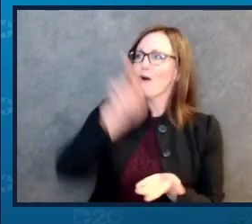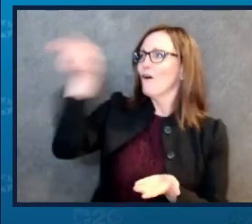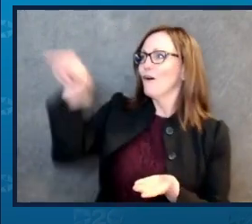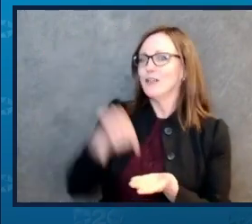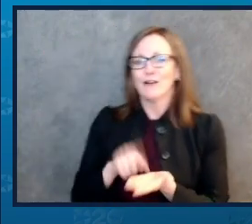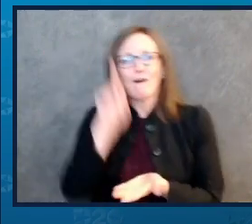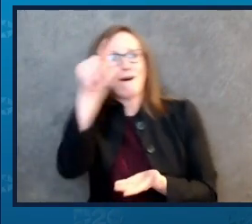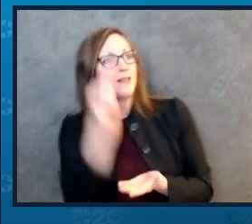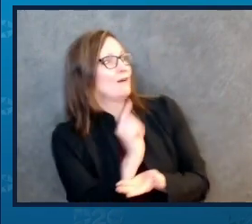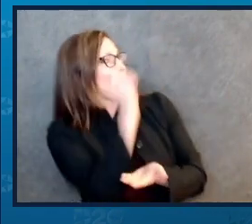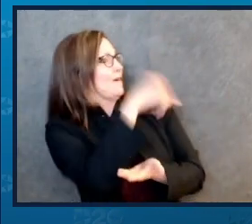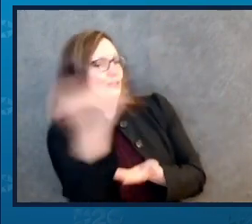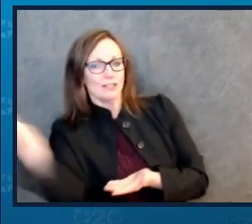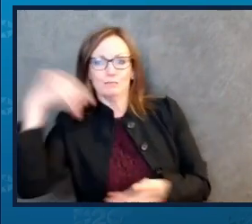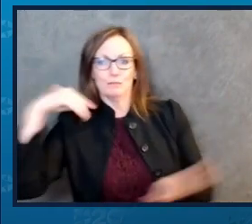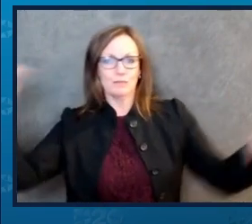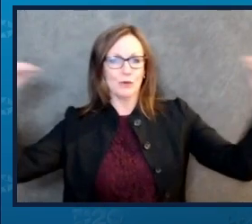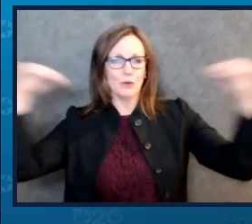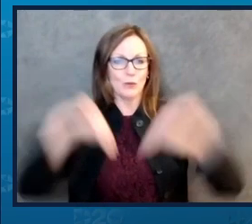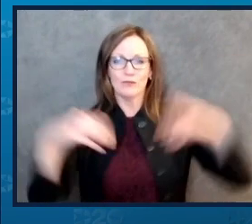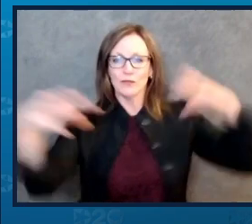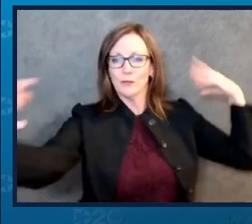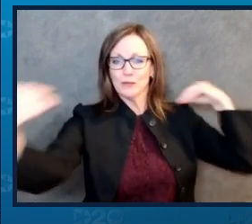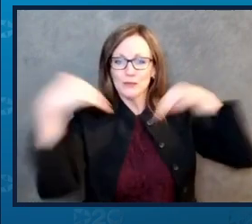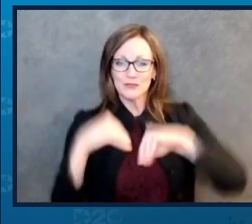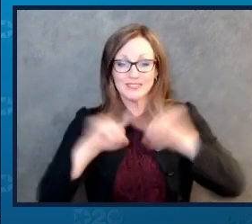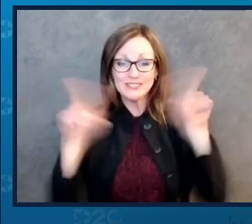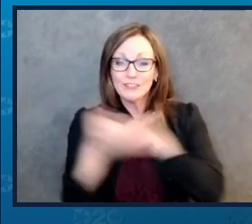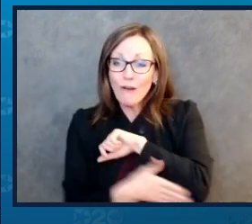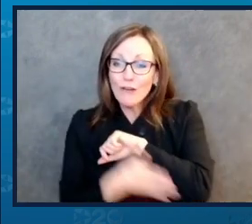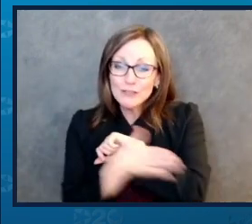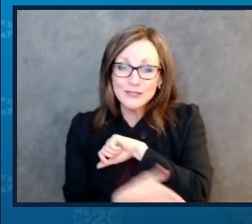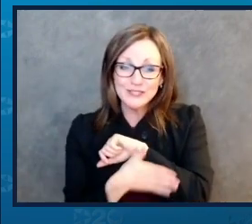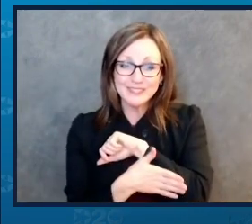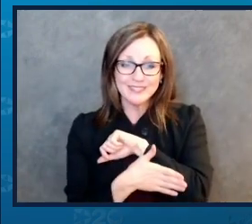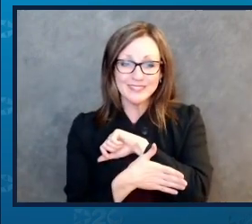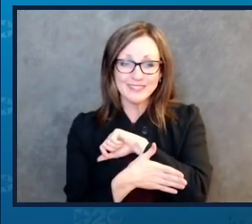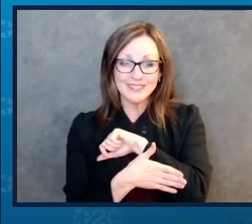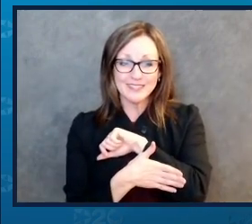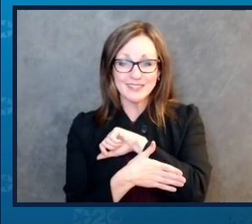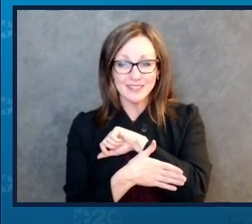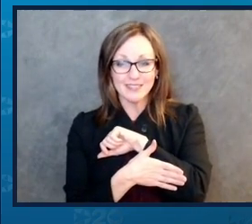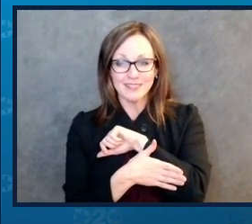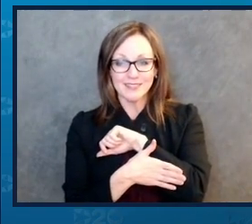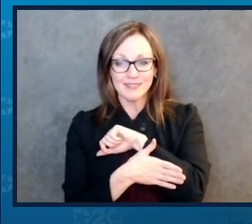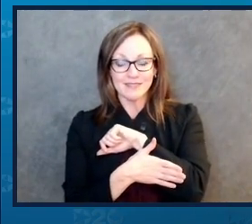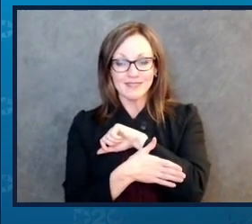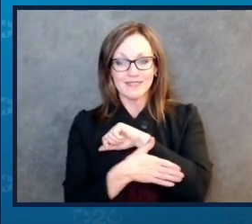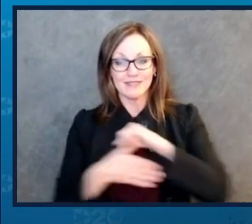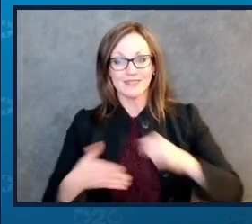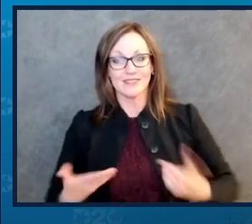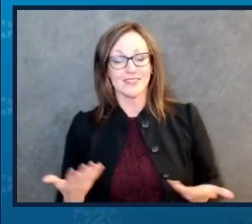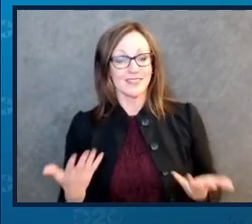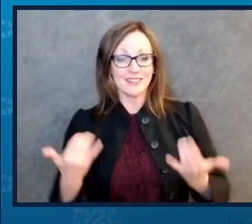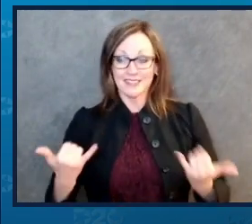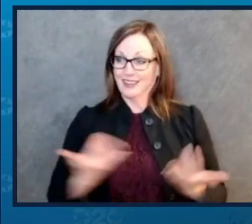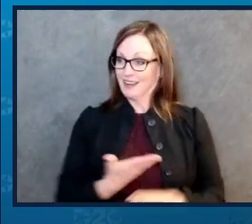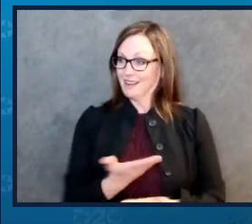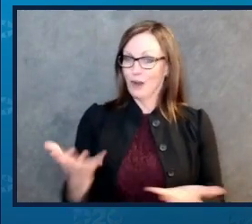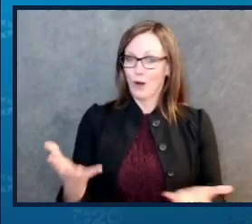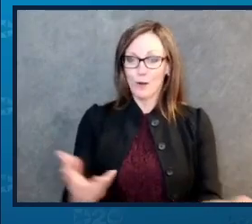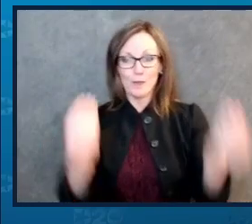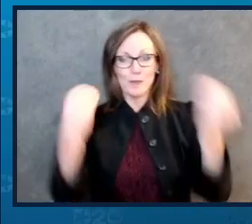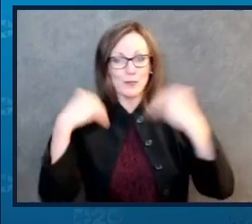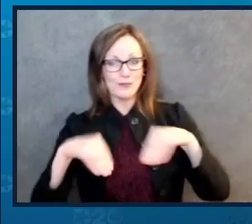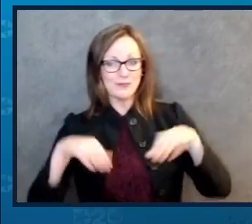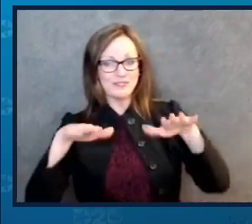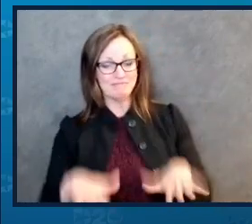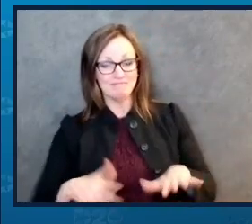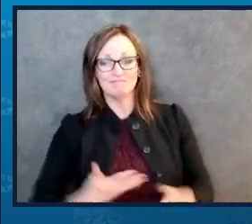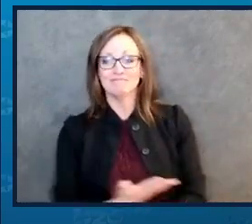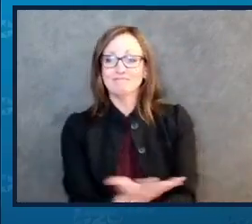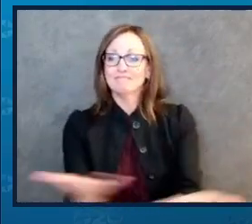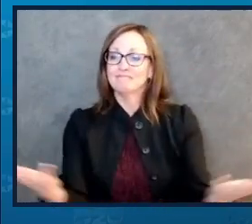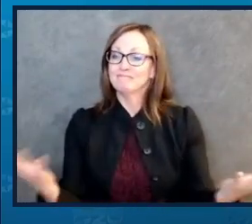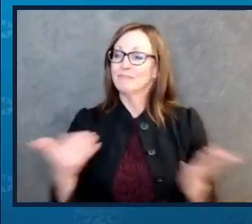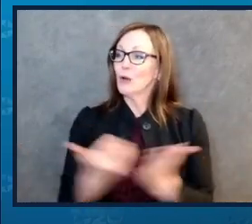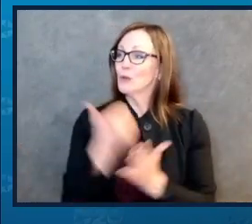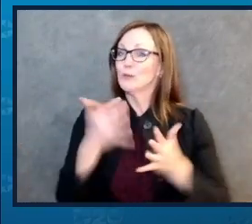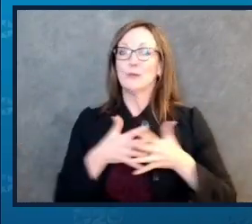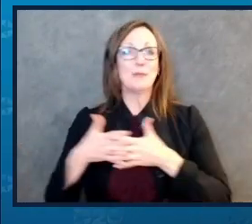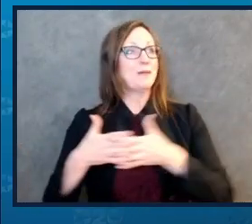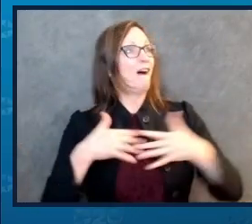ELSE.